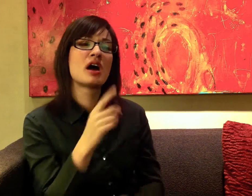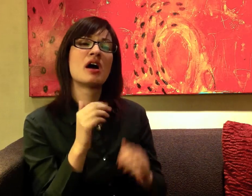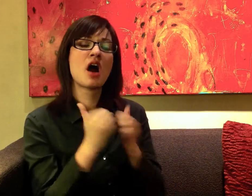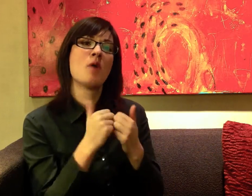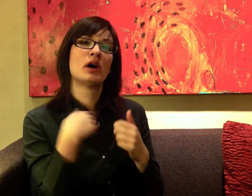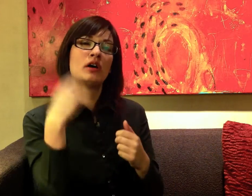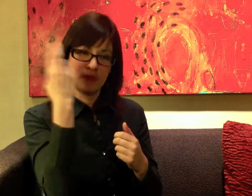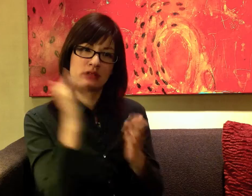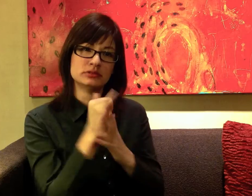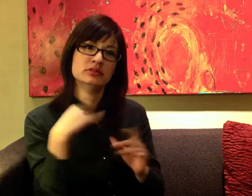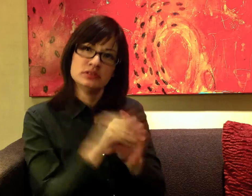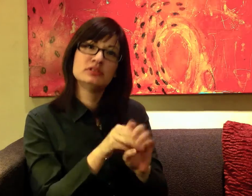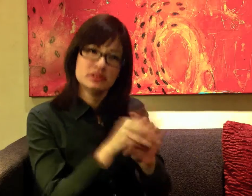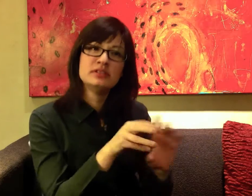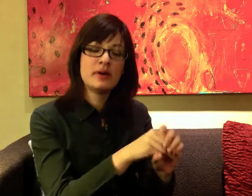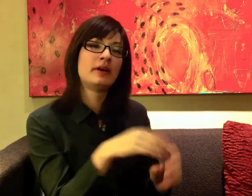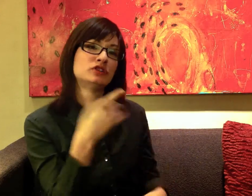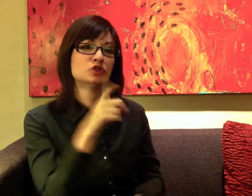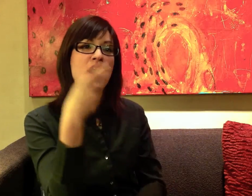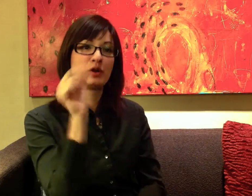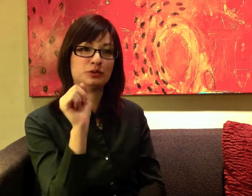When did I really realized that triggered my involvement more and more? It was during high school